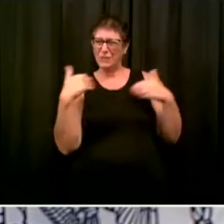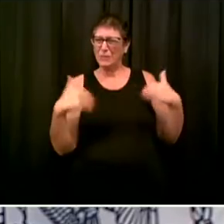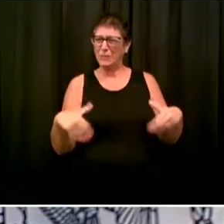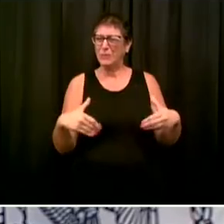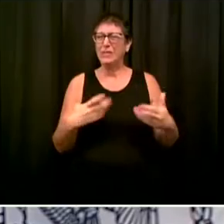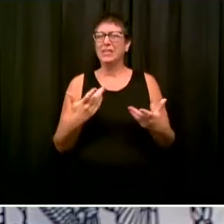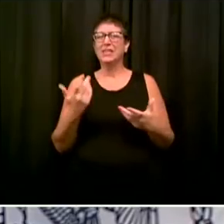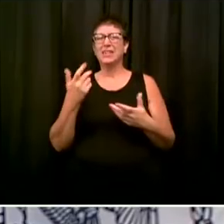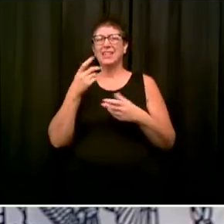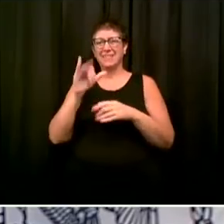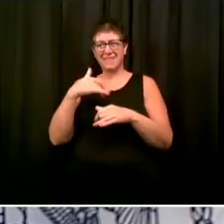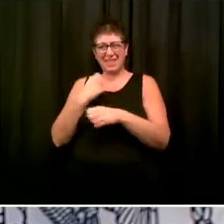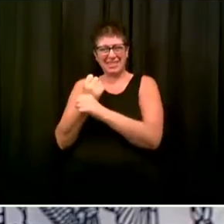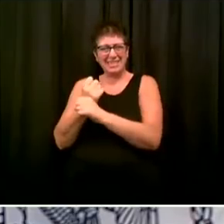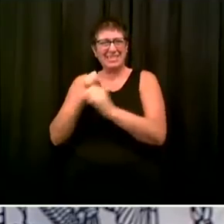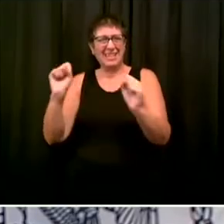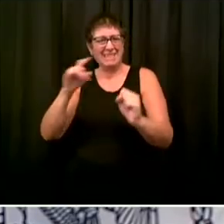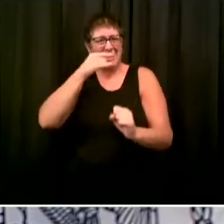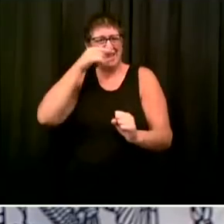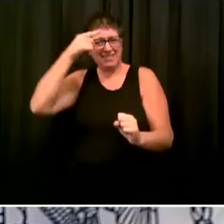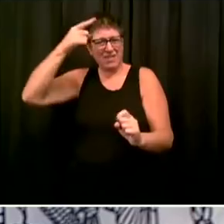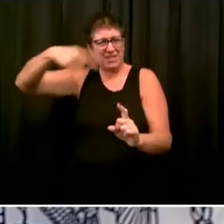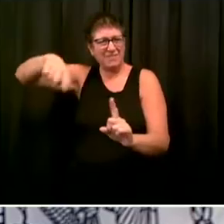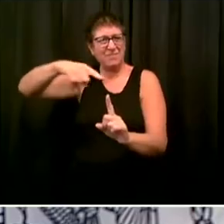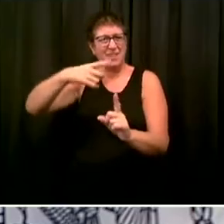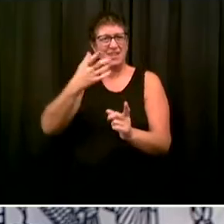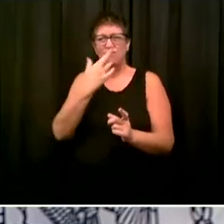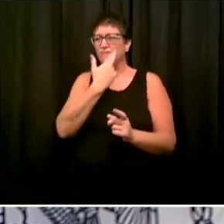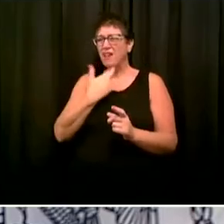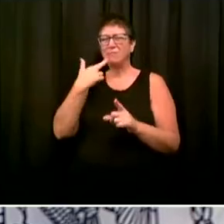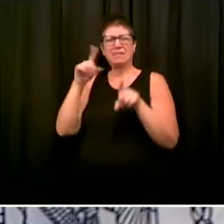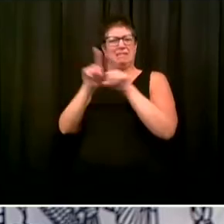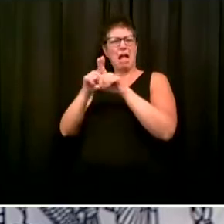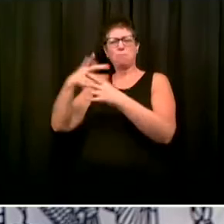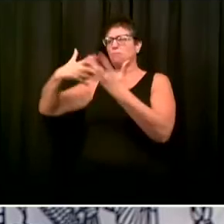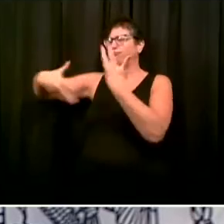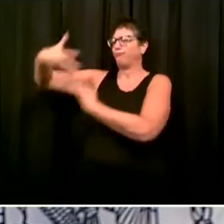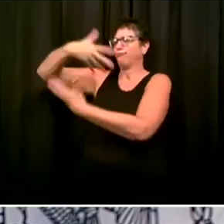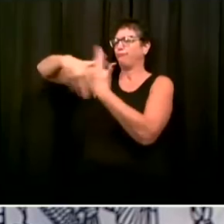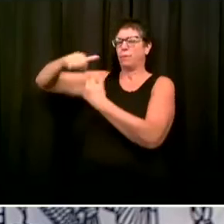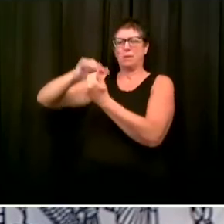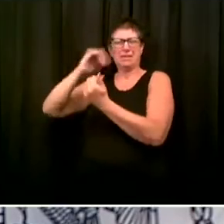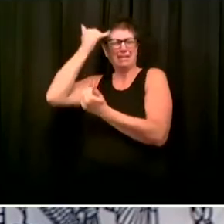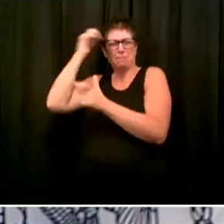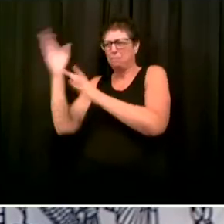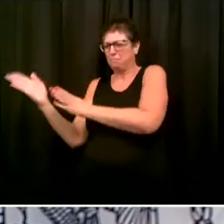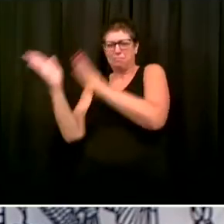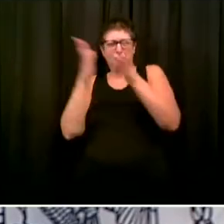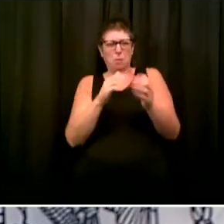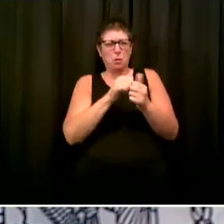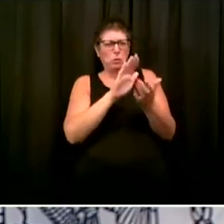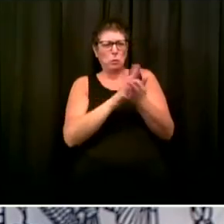WHY COULD THAT BE DONE SAFELY WHEN INDOOR DINING